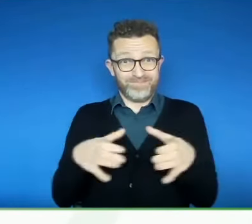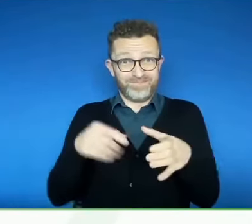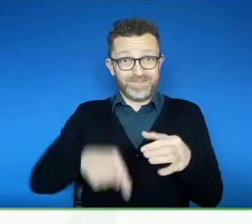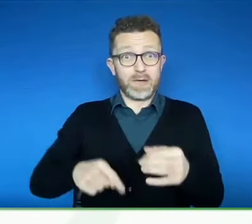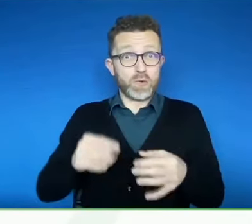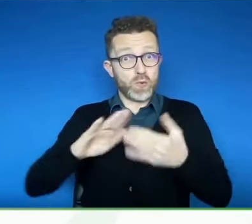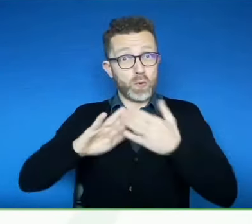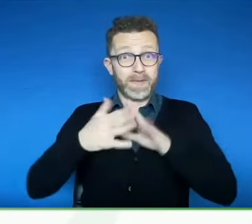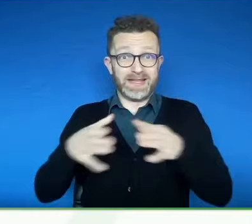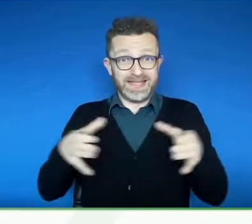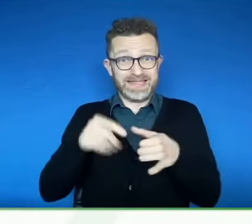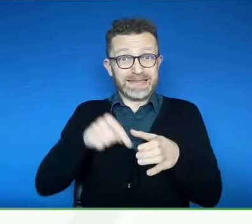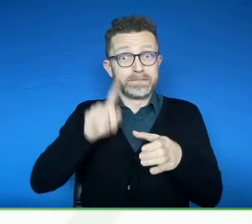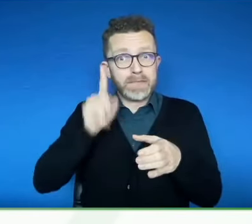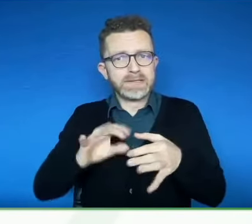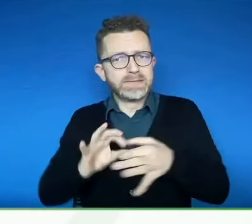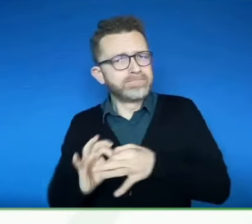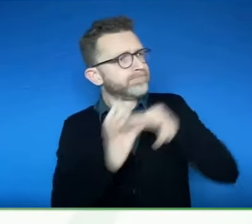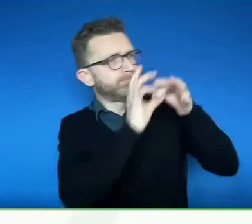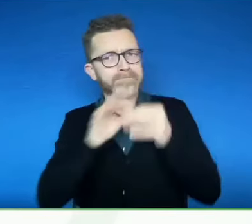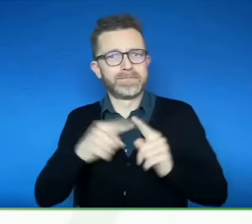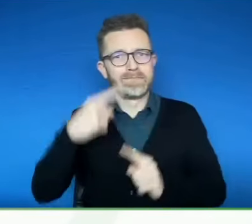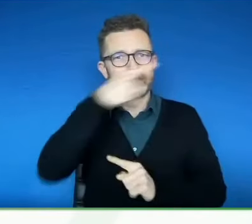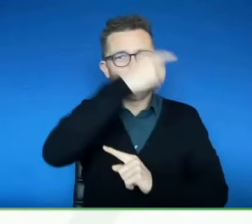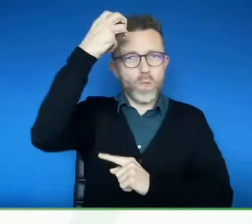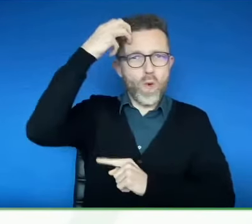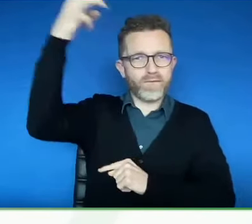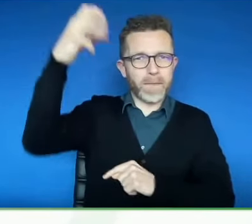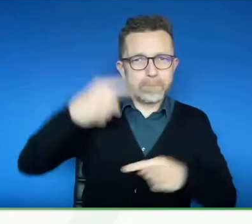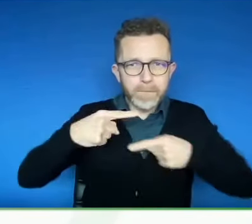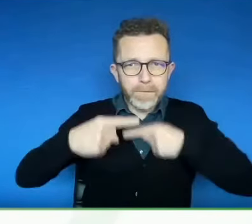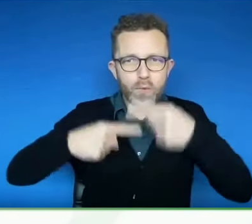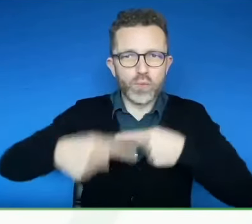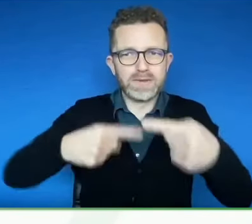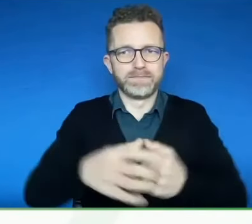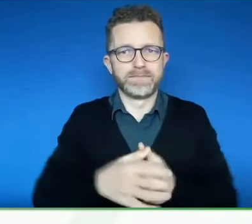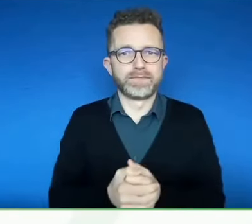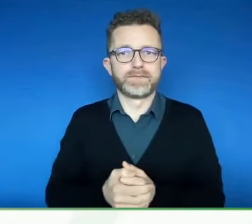However, our intention would be that once we create the separate